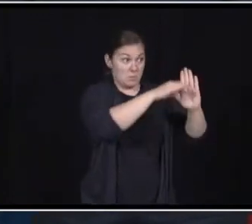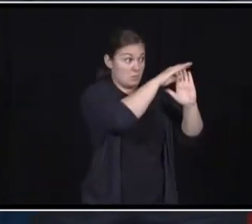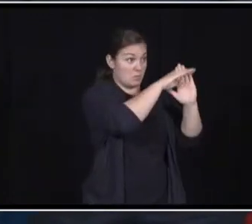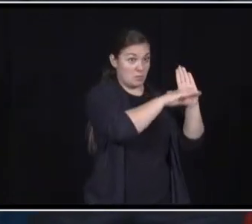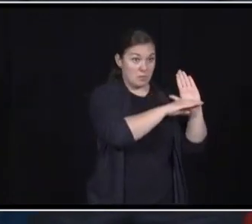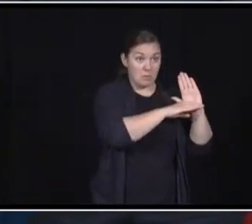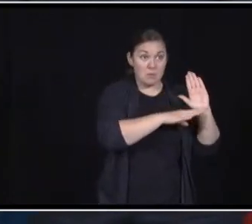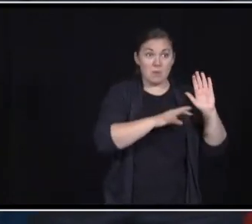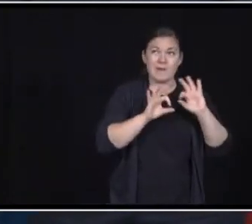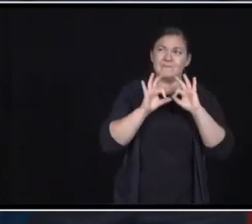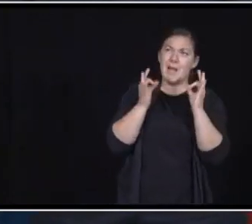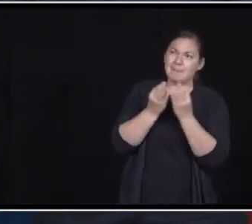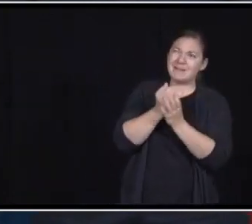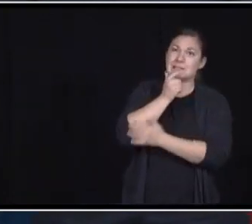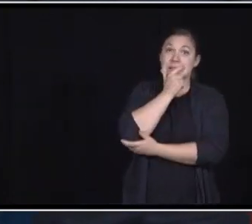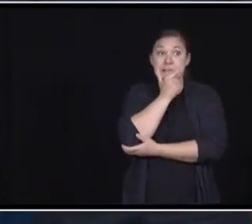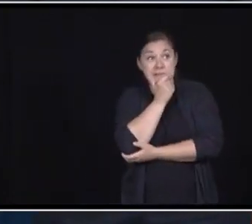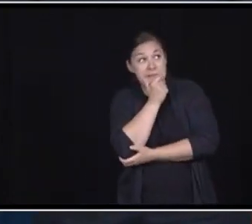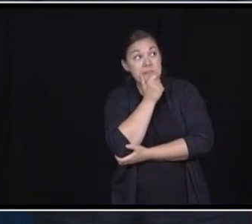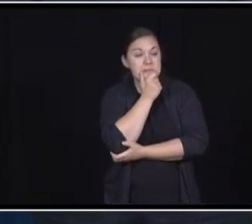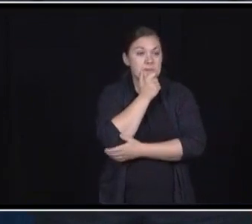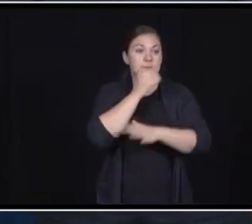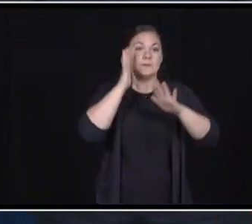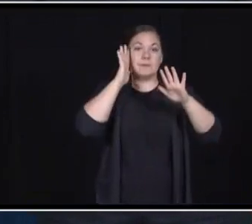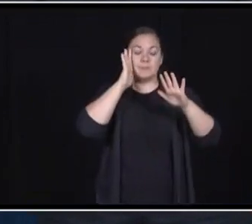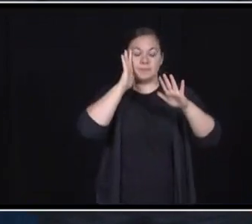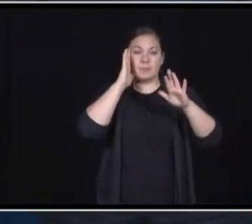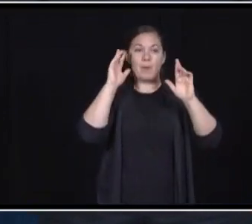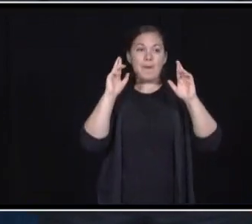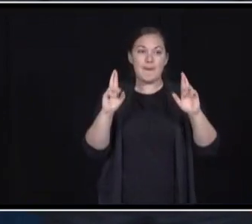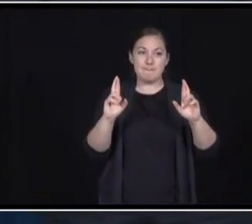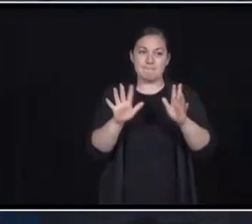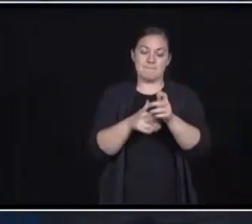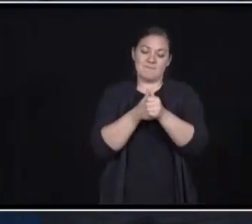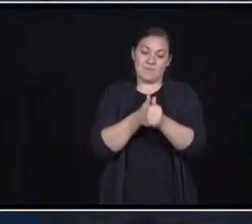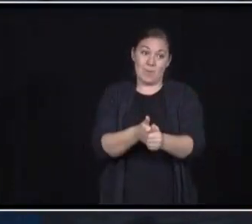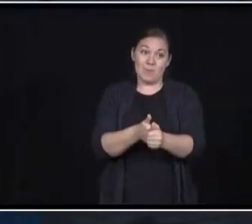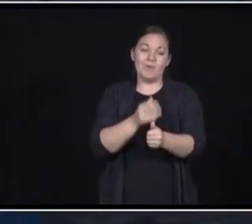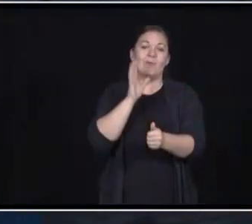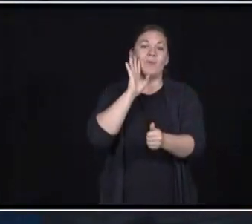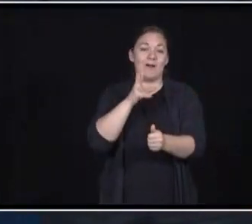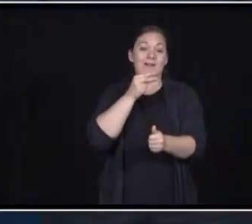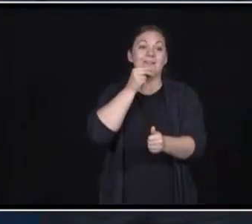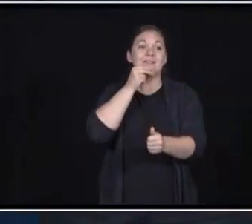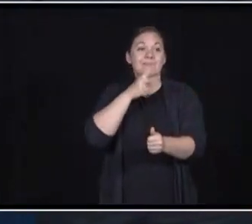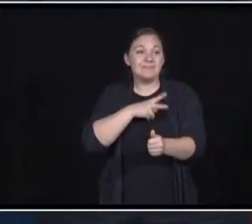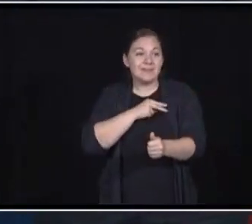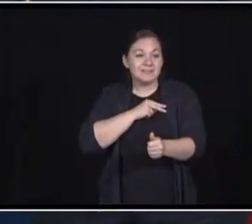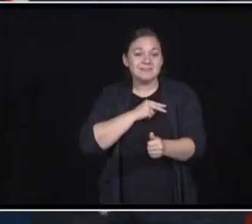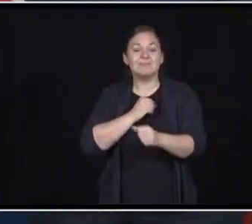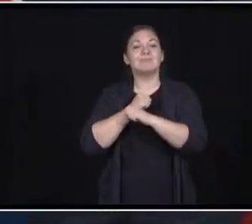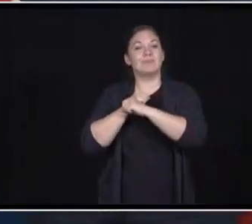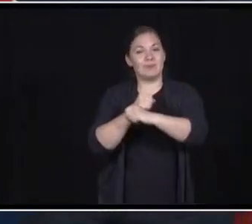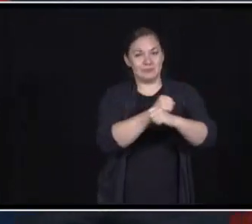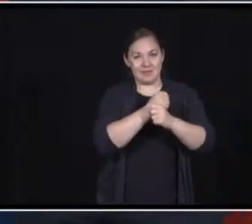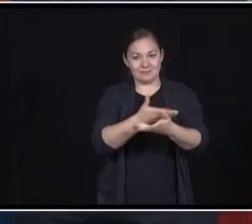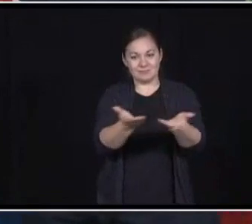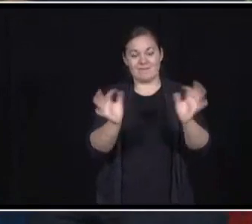can go back to living lives I won't say as normally as we did before, but with similar precautions in place.